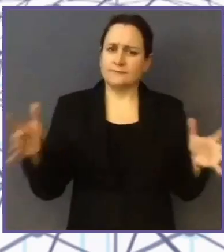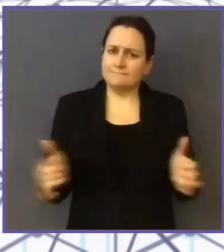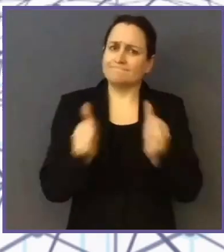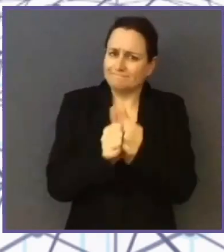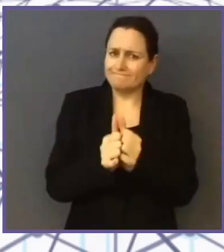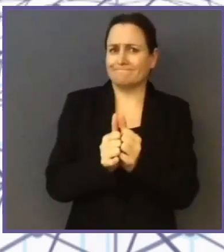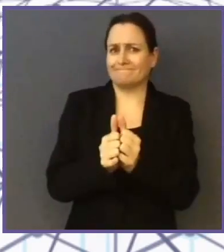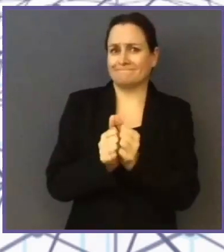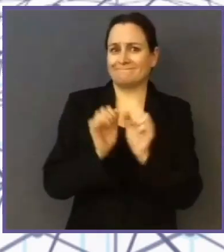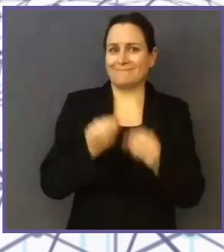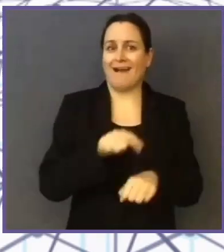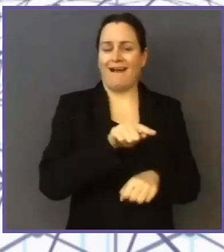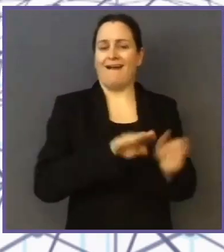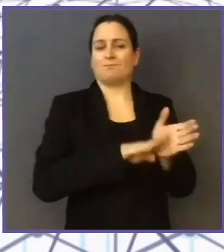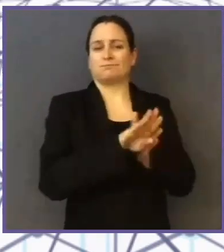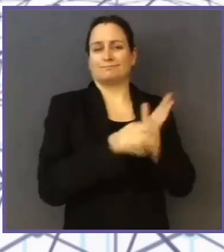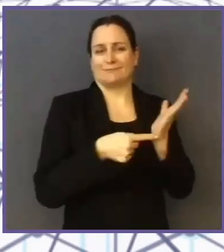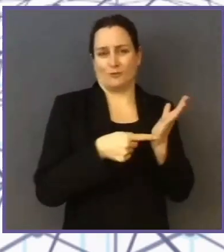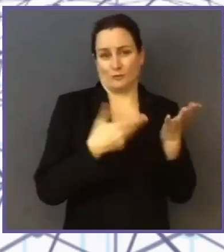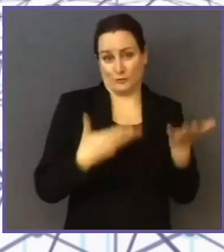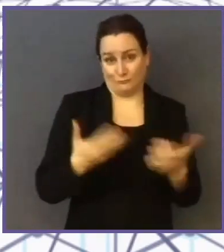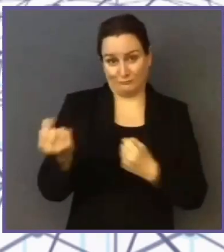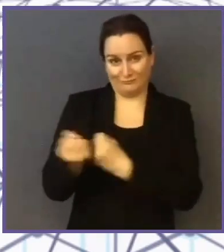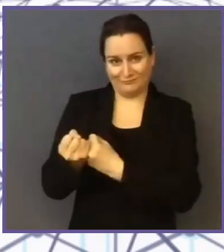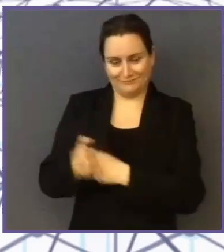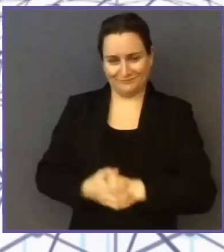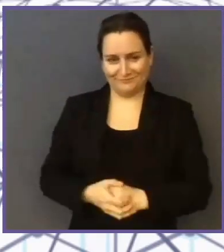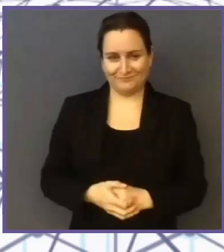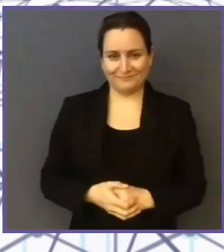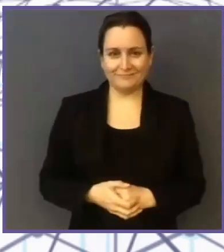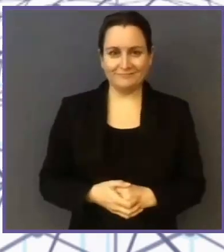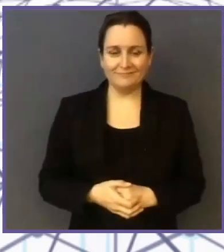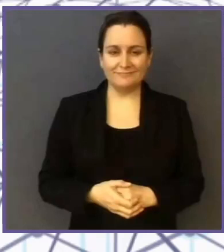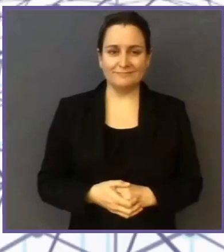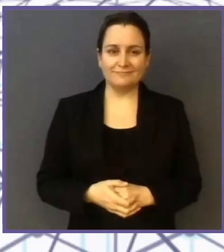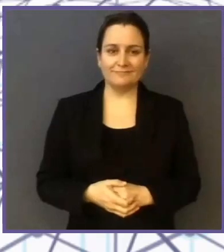from various work of we see elsewhere.